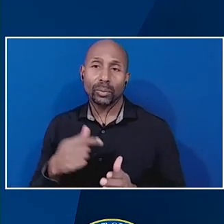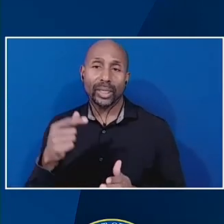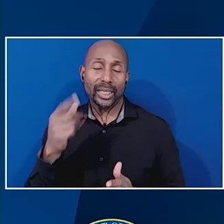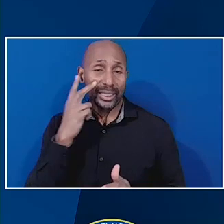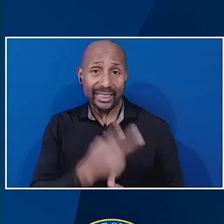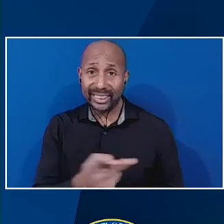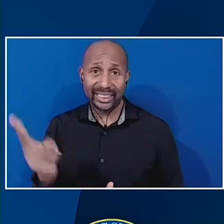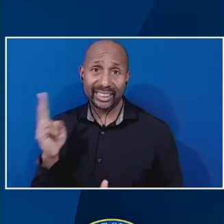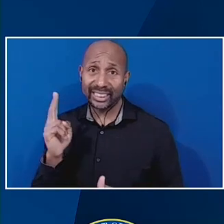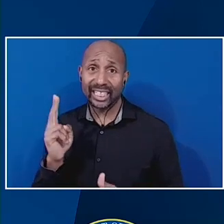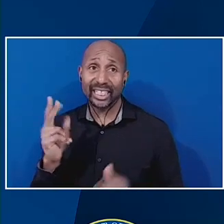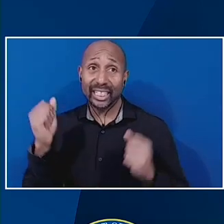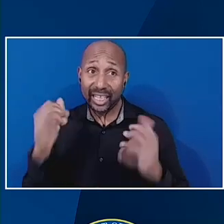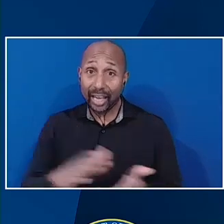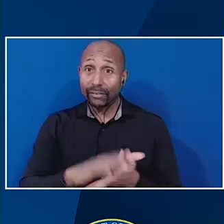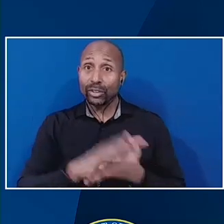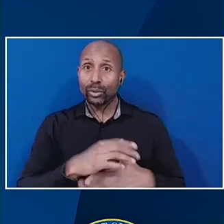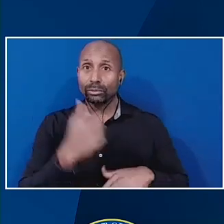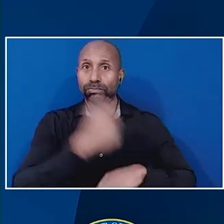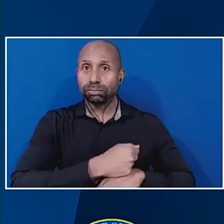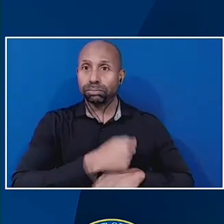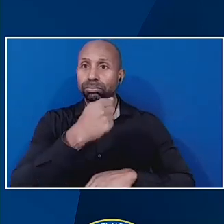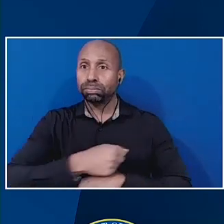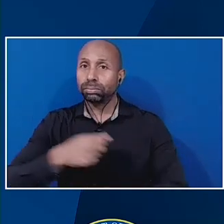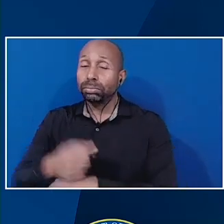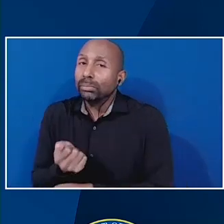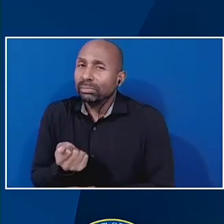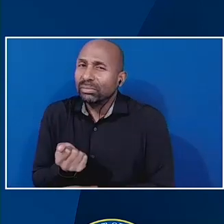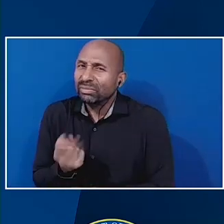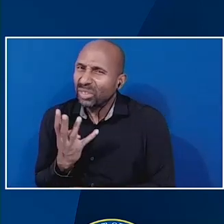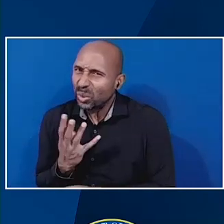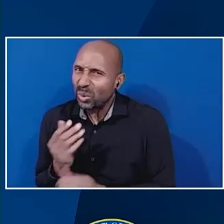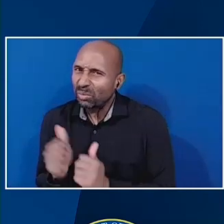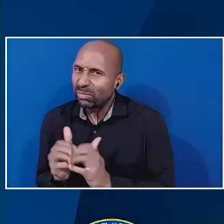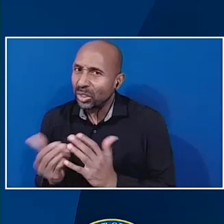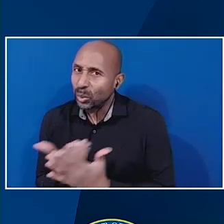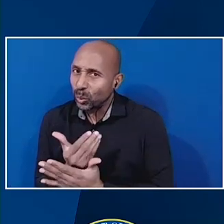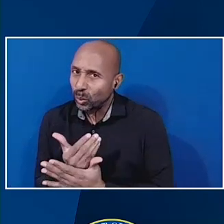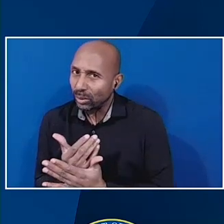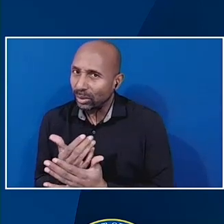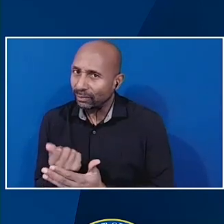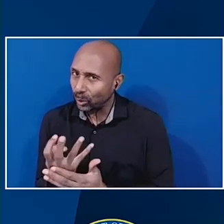schools with few new ones opening, I'm wondering, you know, if the Department has